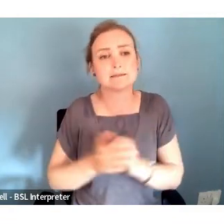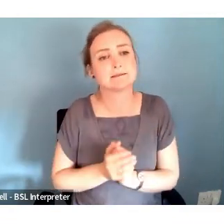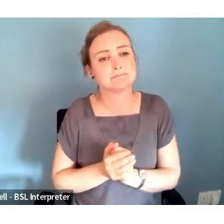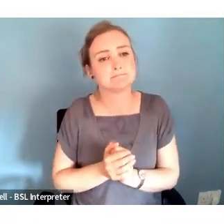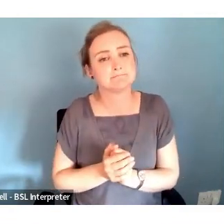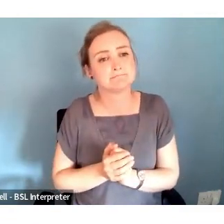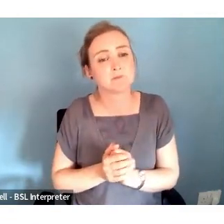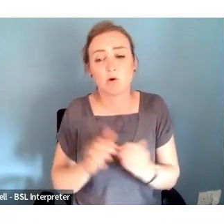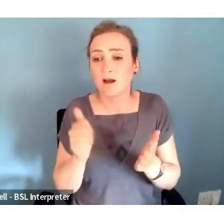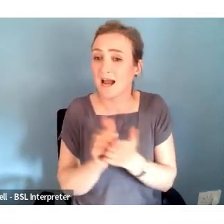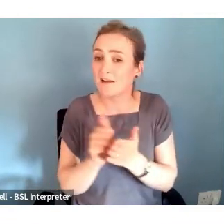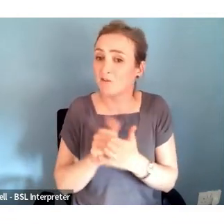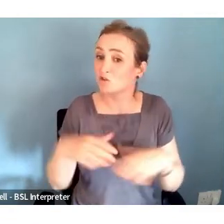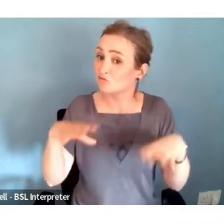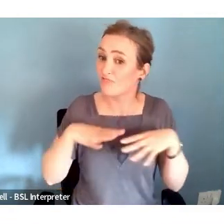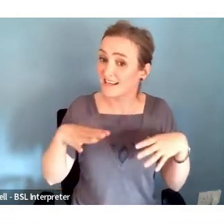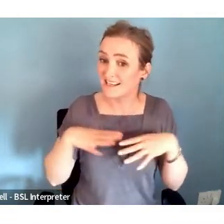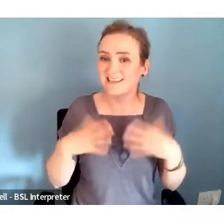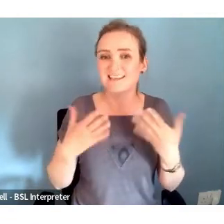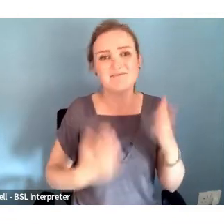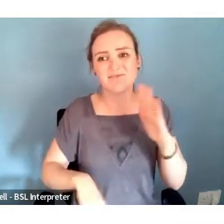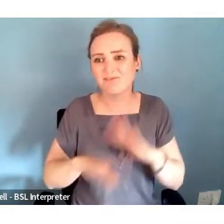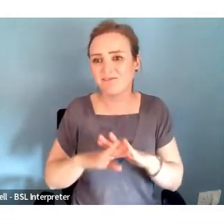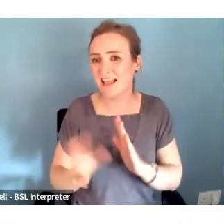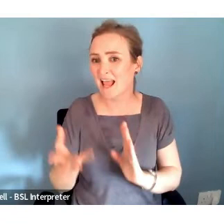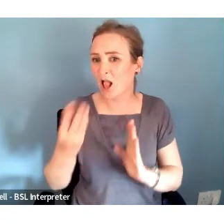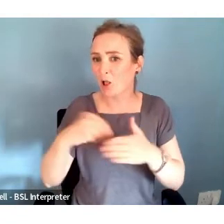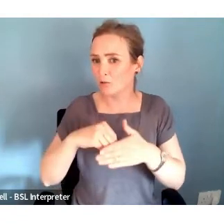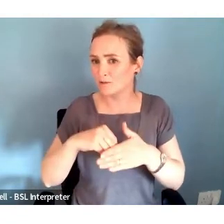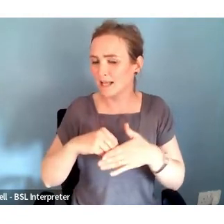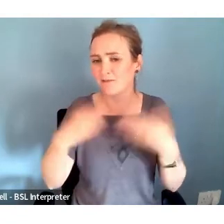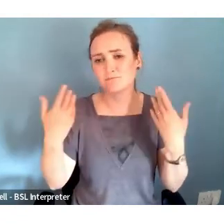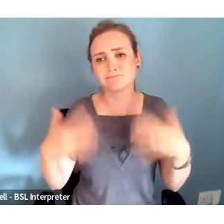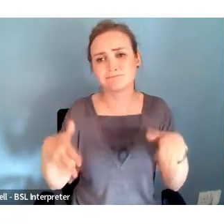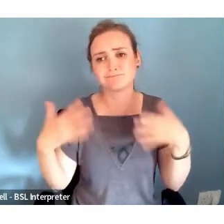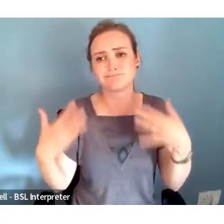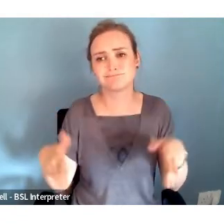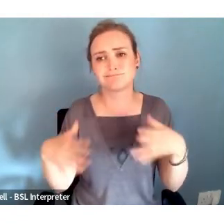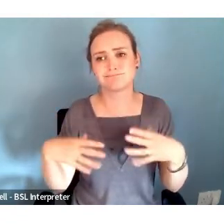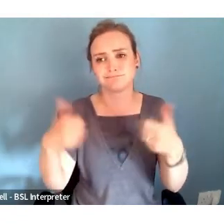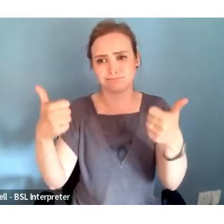makes you look like a great, inclusive employer which I am sure you are. Then it is about